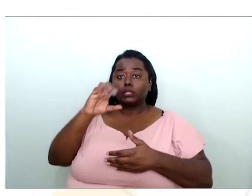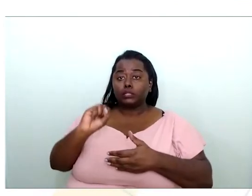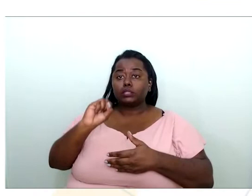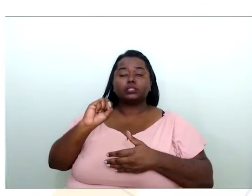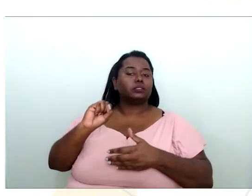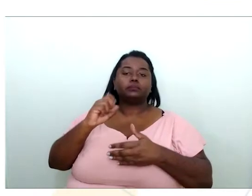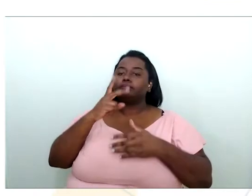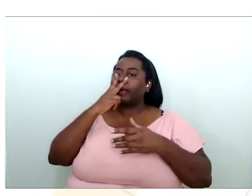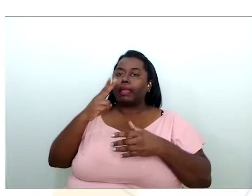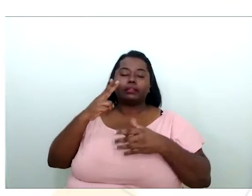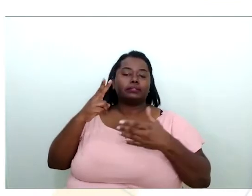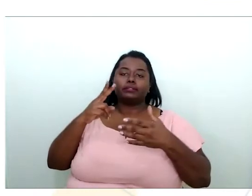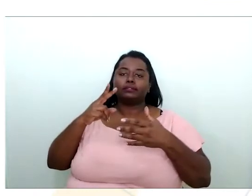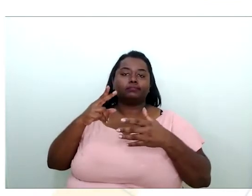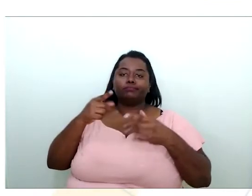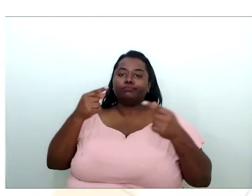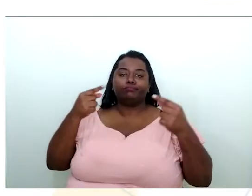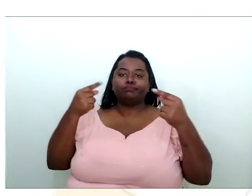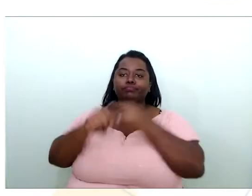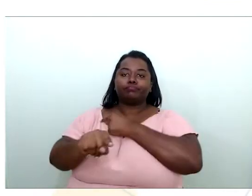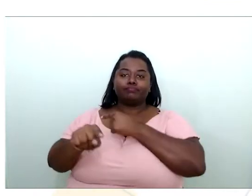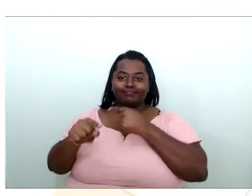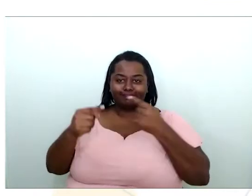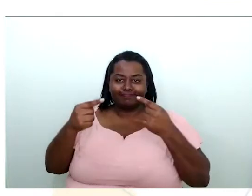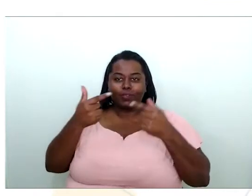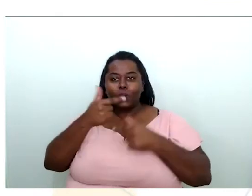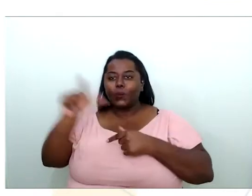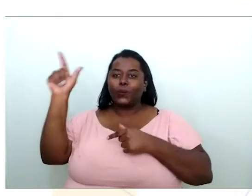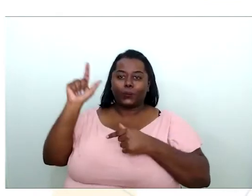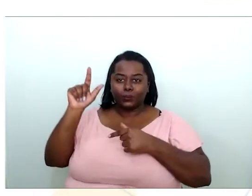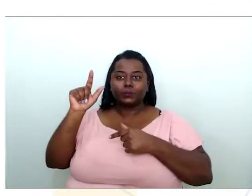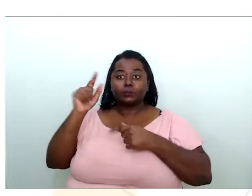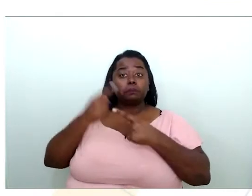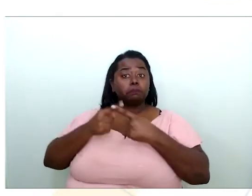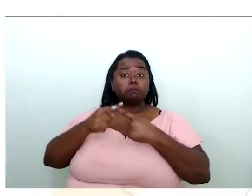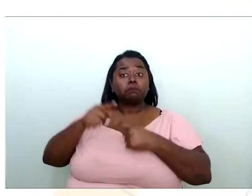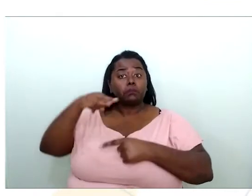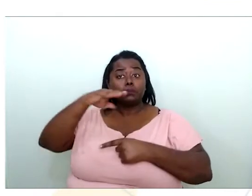completely threw everything of the window because they say that you know